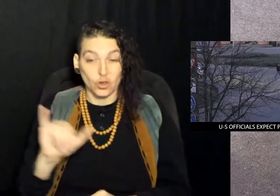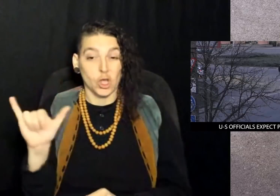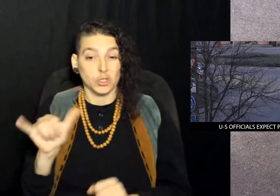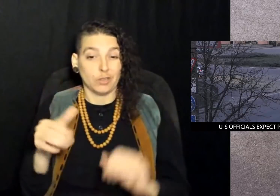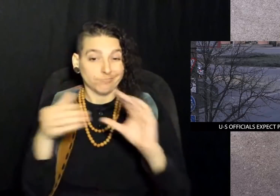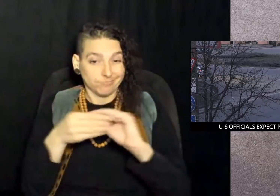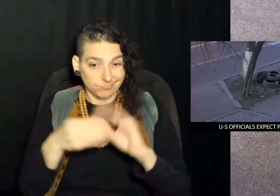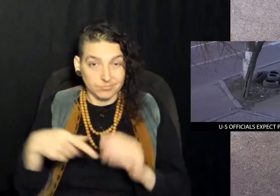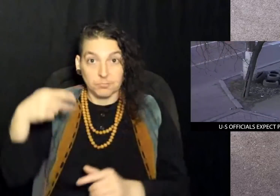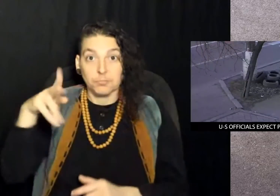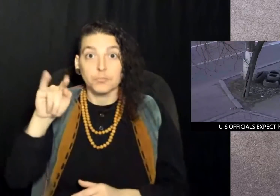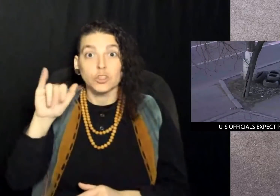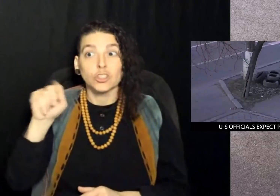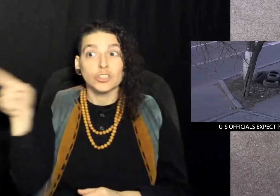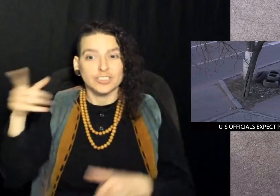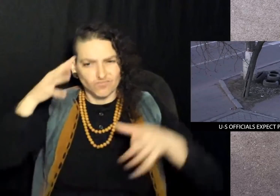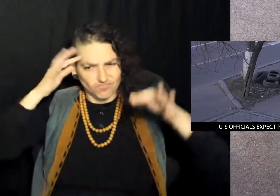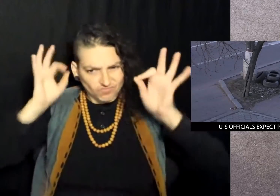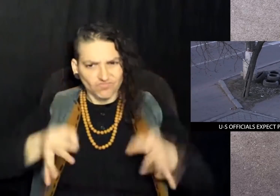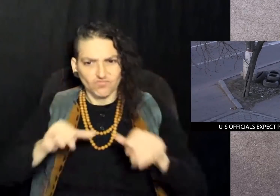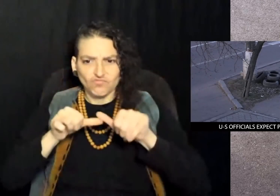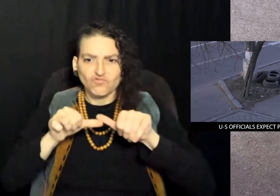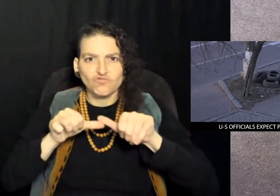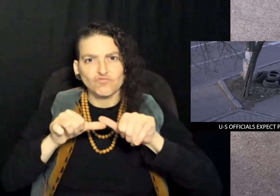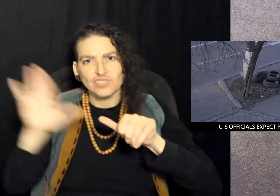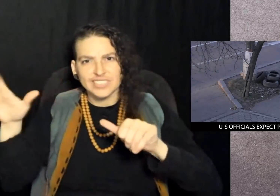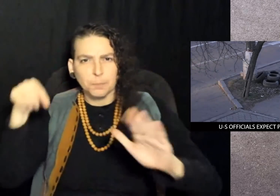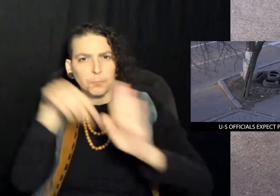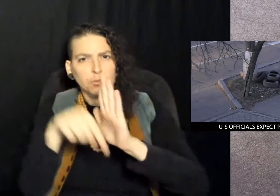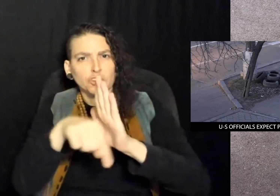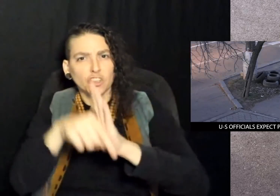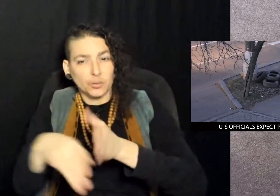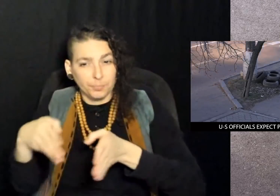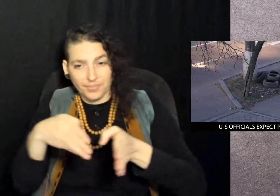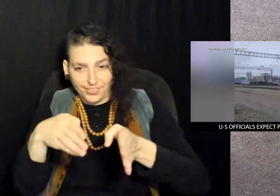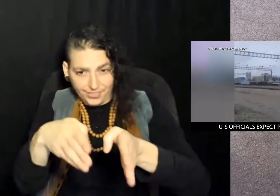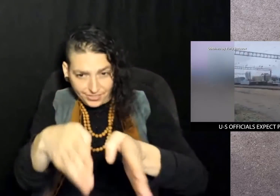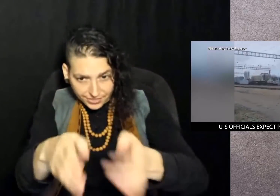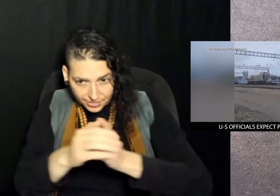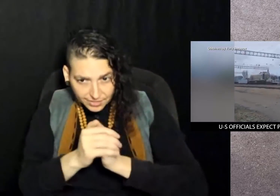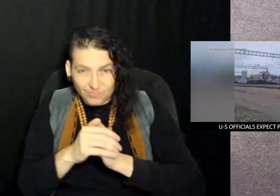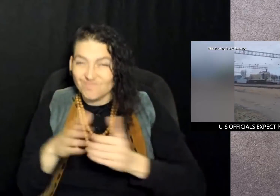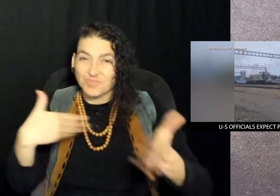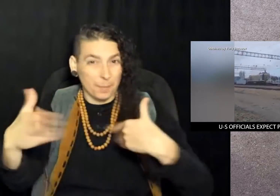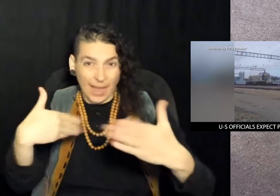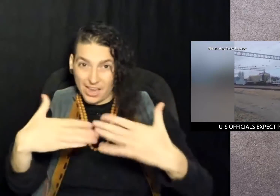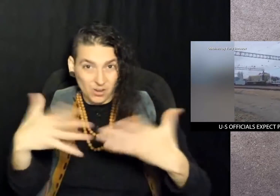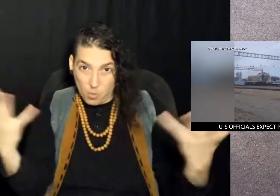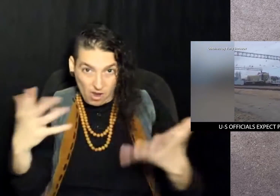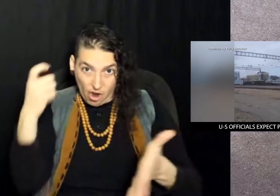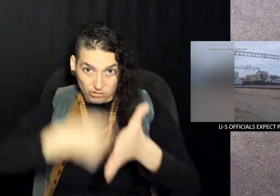Biden also says Putin is determined to continue on his murderous path no matter the cost